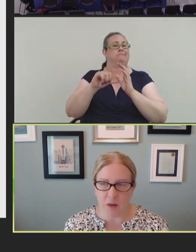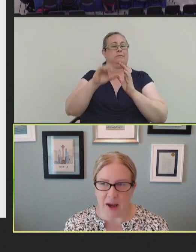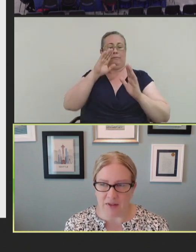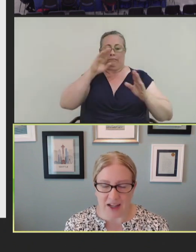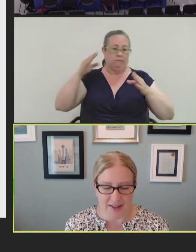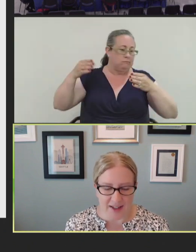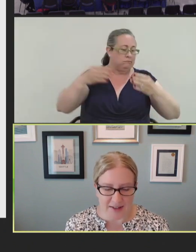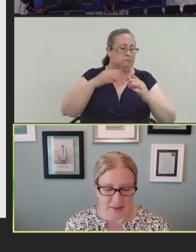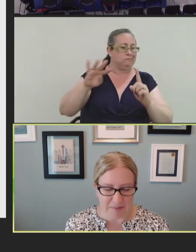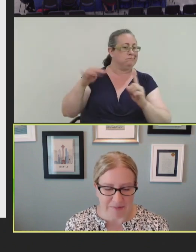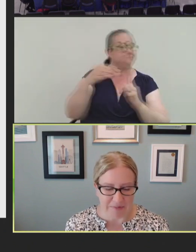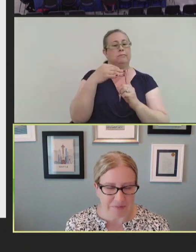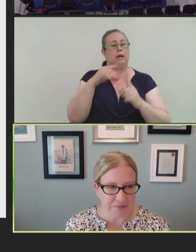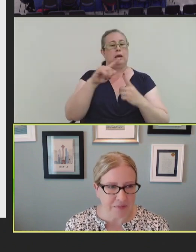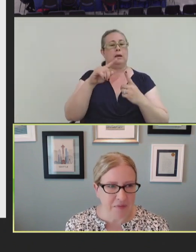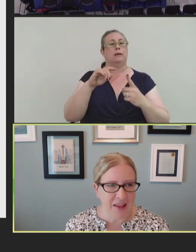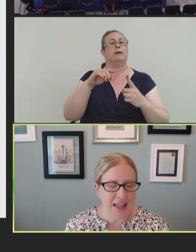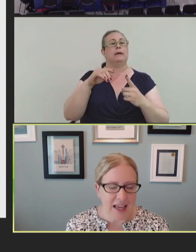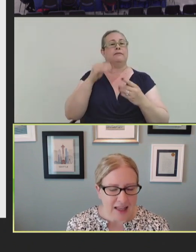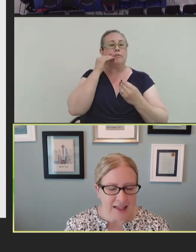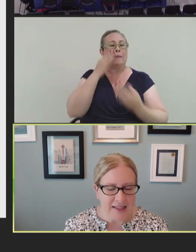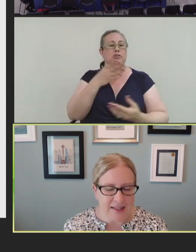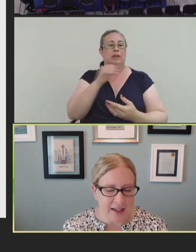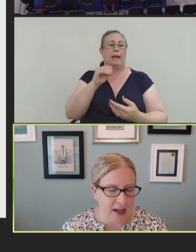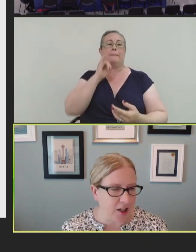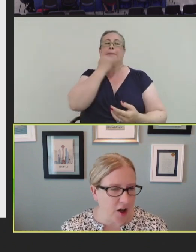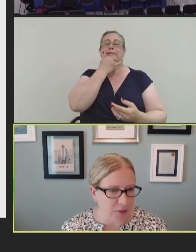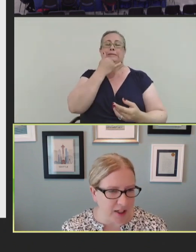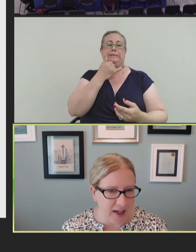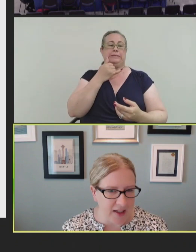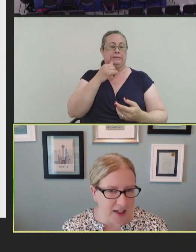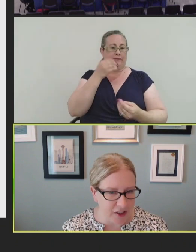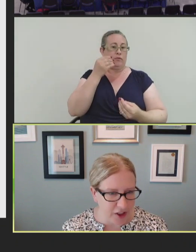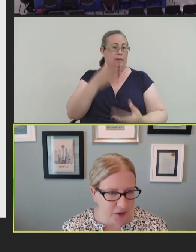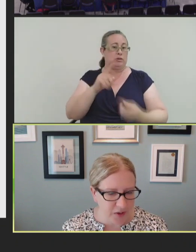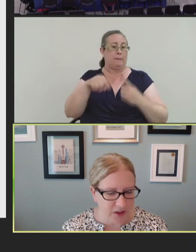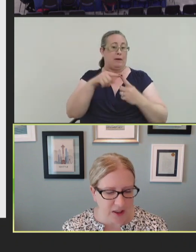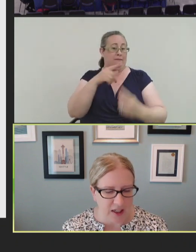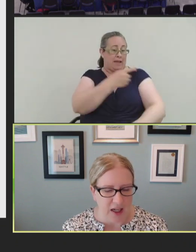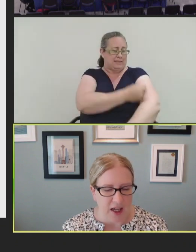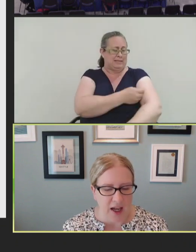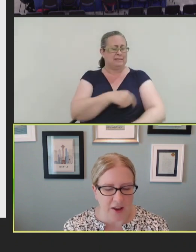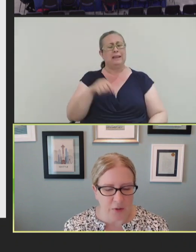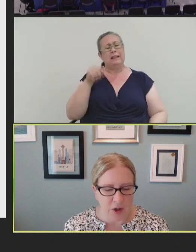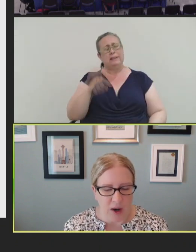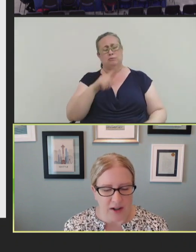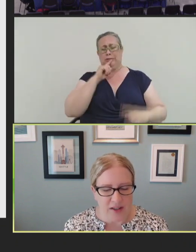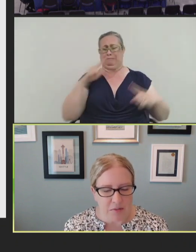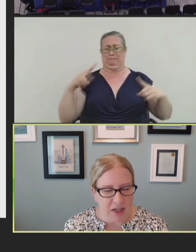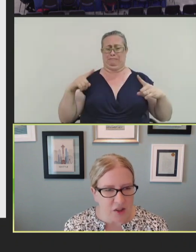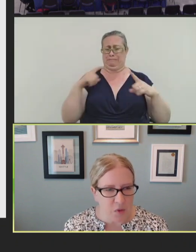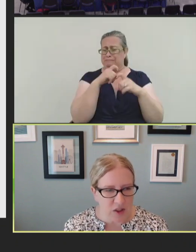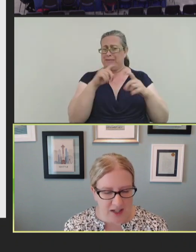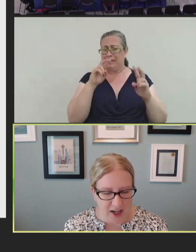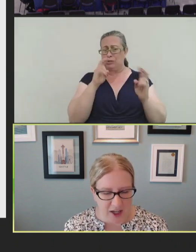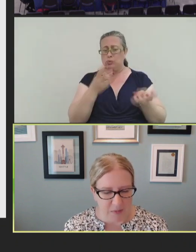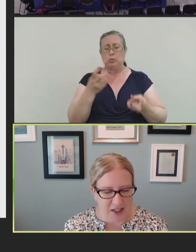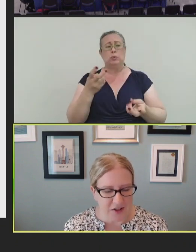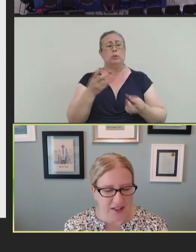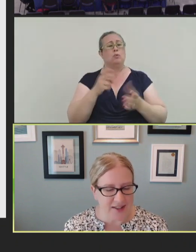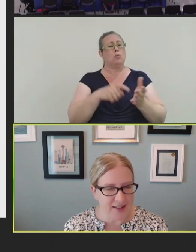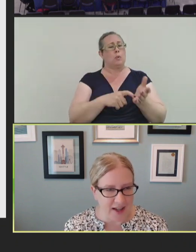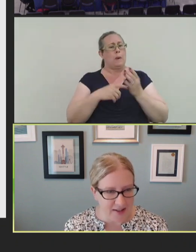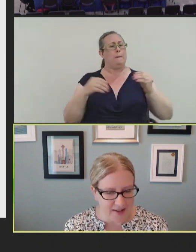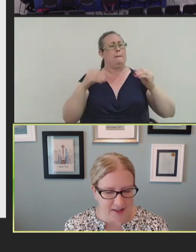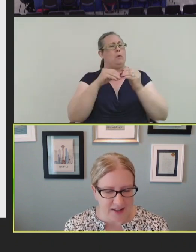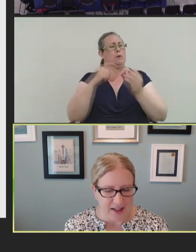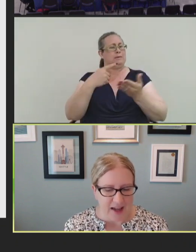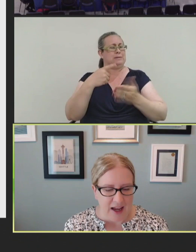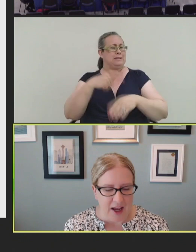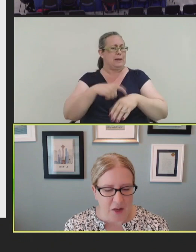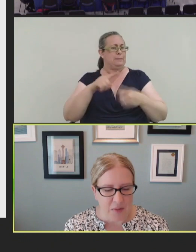about vaccines. This is a complicated issue that requires much more time to discuss.